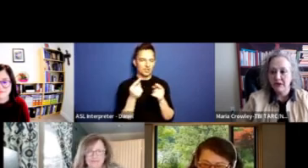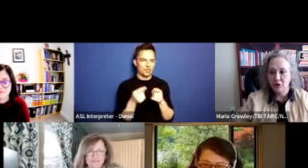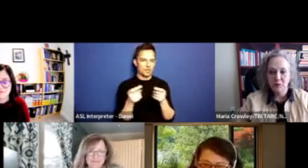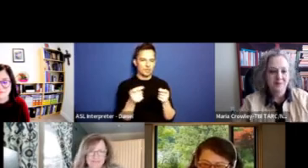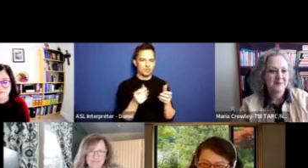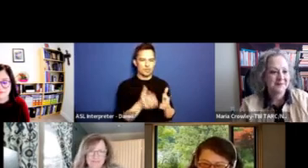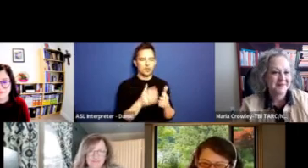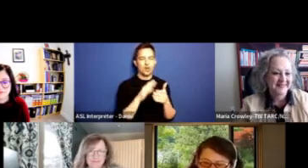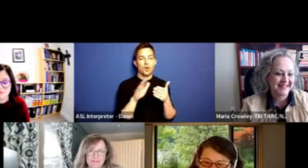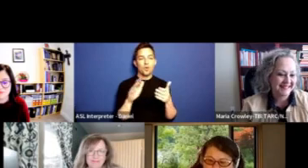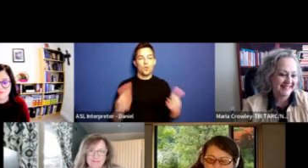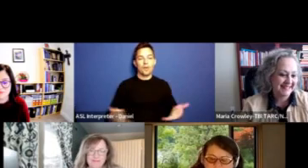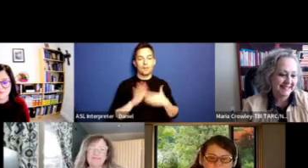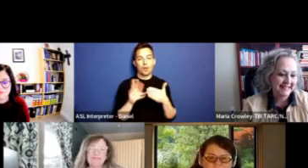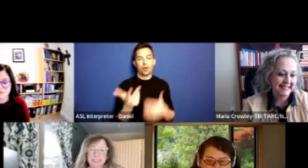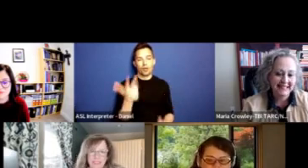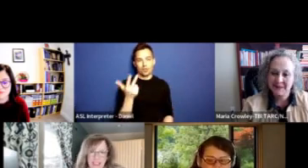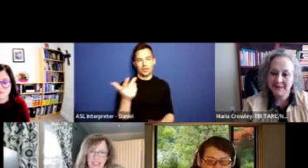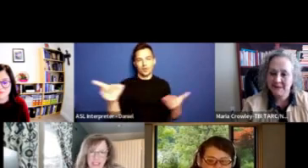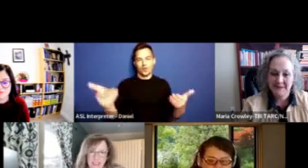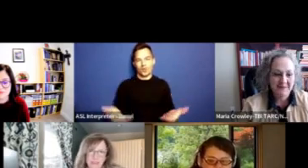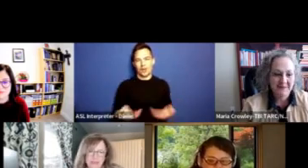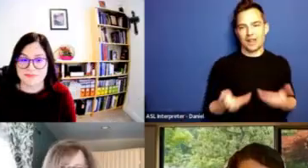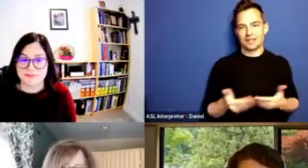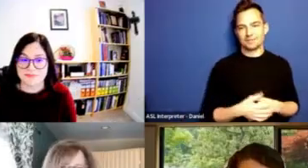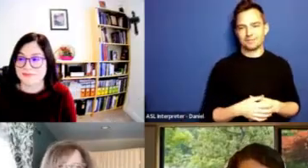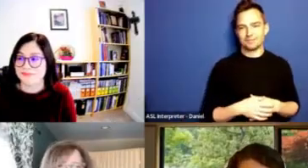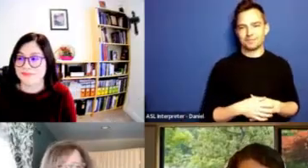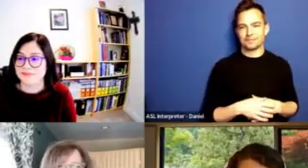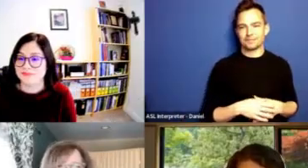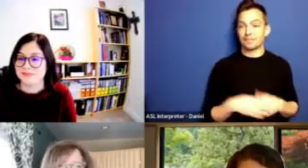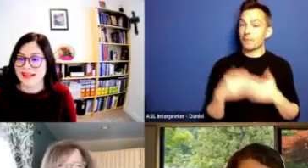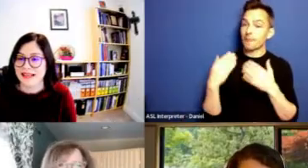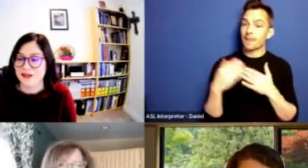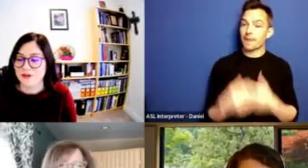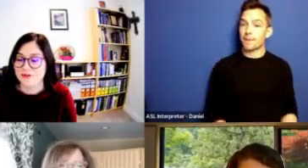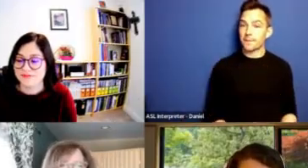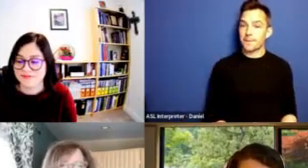three of you. Thank you. Amy Gonzalez: Thank you, Maria, for that introduction. I am Amy